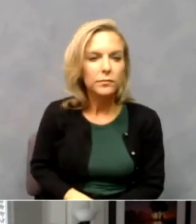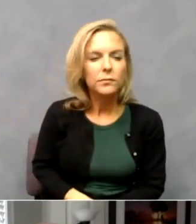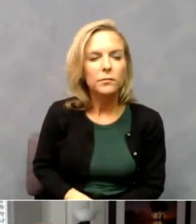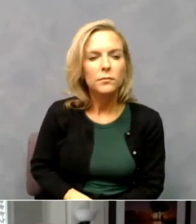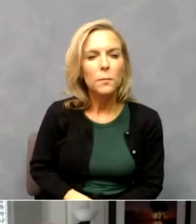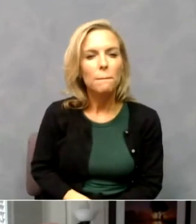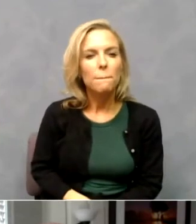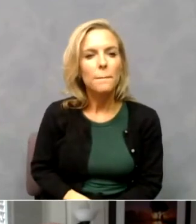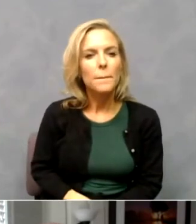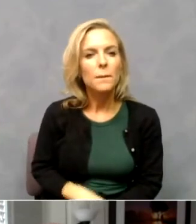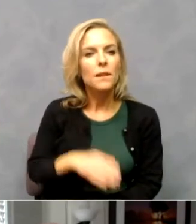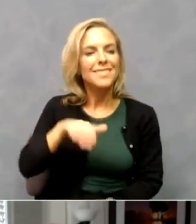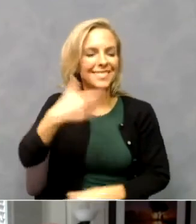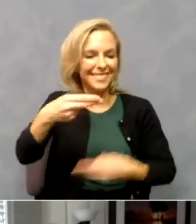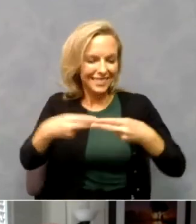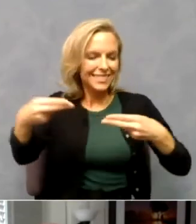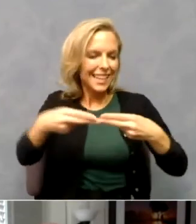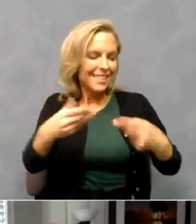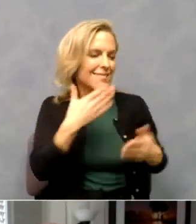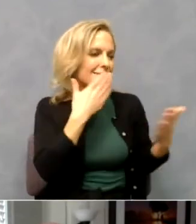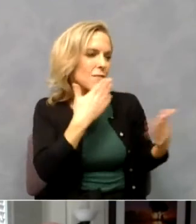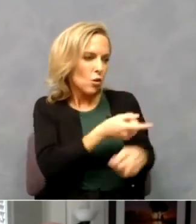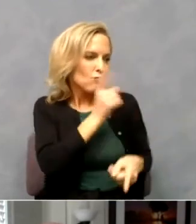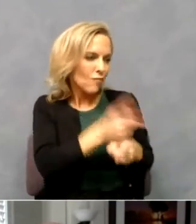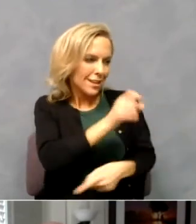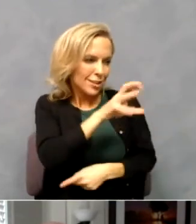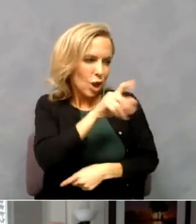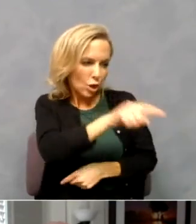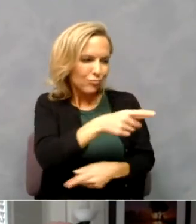There we go. That's good. Thank you very much. Scotty. You got it right. So,